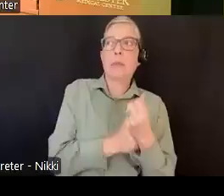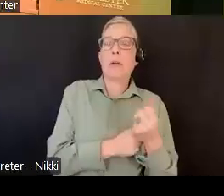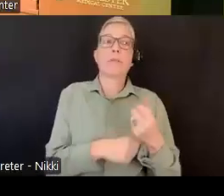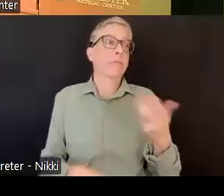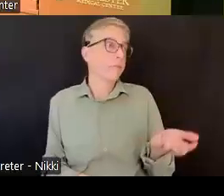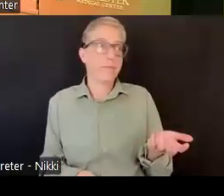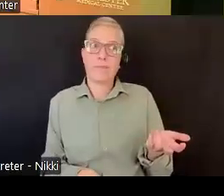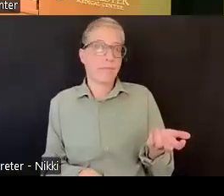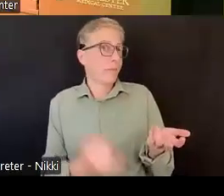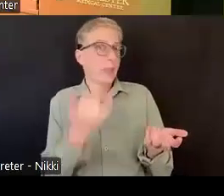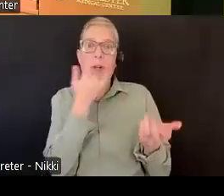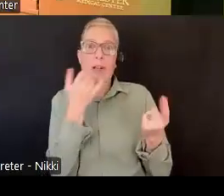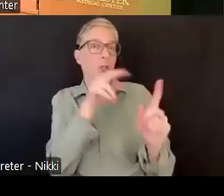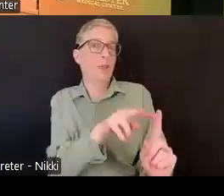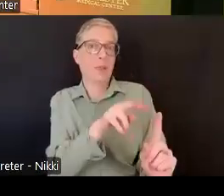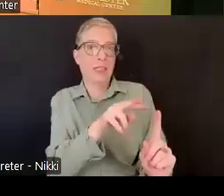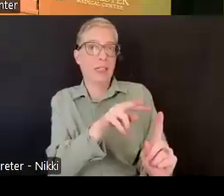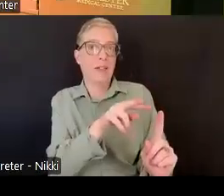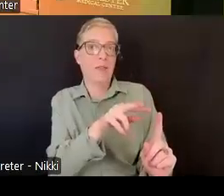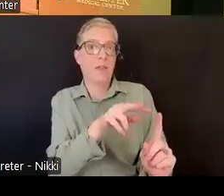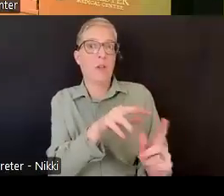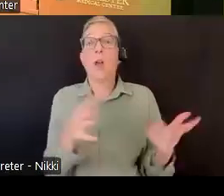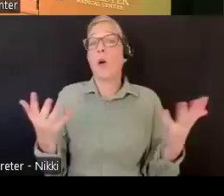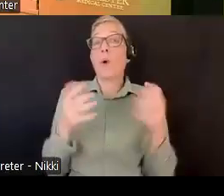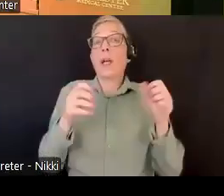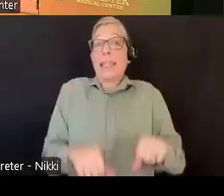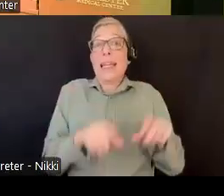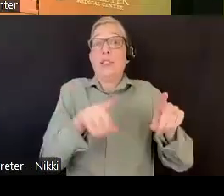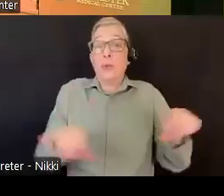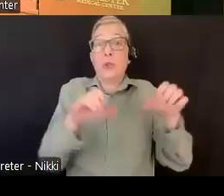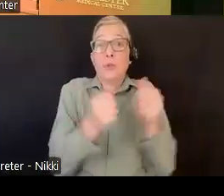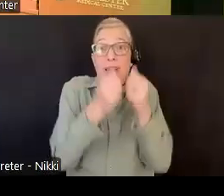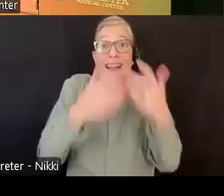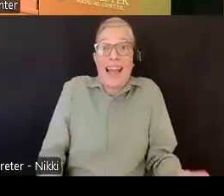is it you can do for almost no budget. So we start an afterchool program. I would go to the grocery